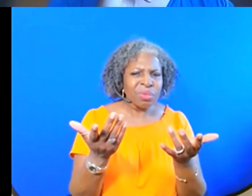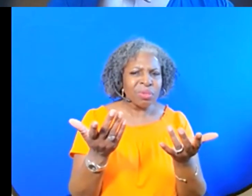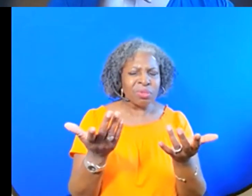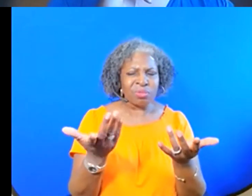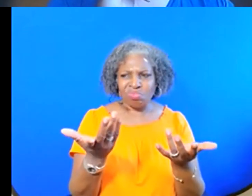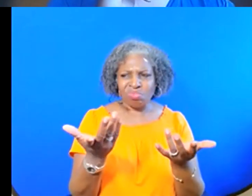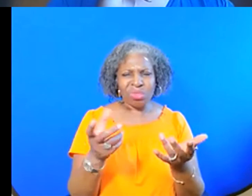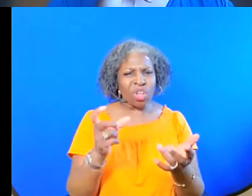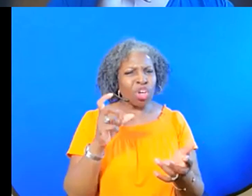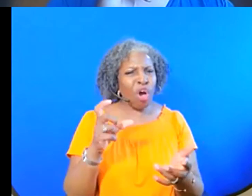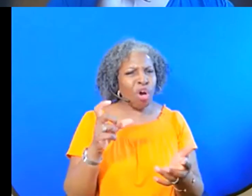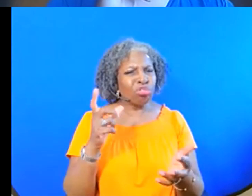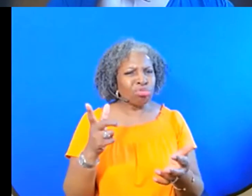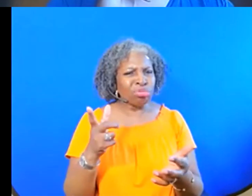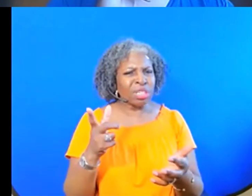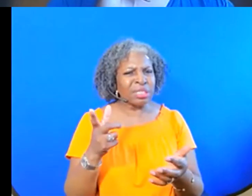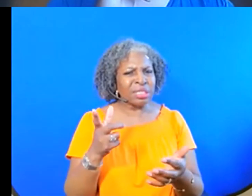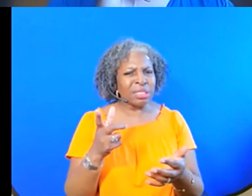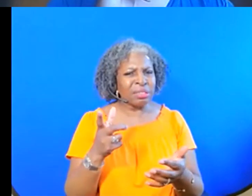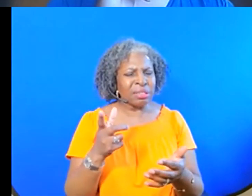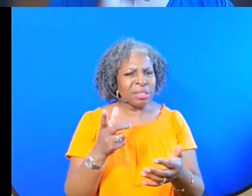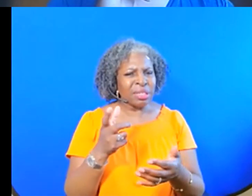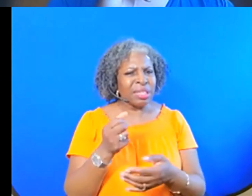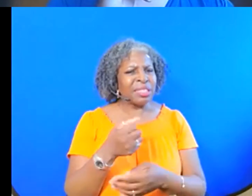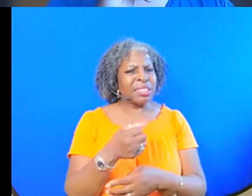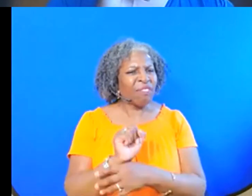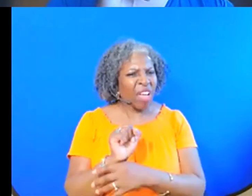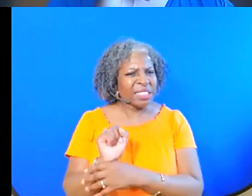concrete defences, they know it doesn't work long term, and they can't afford to keep.